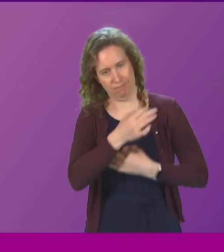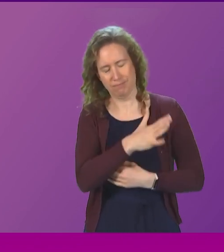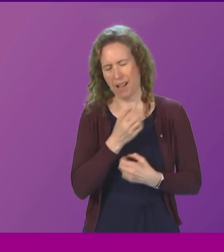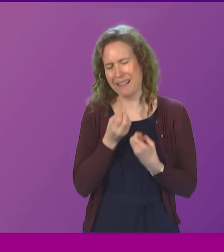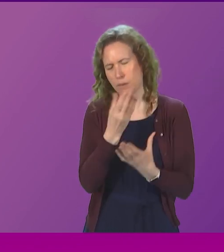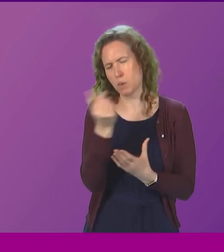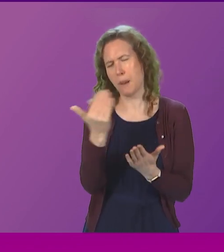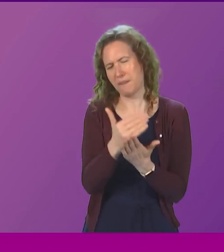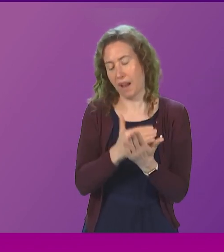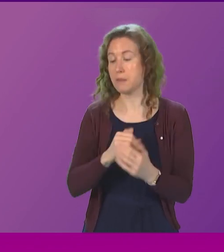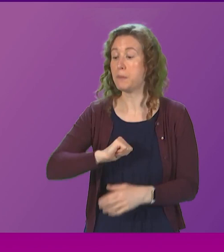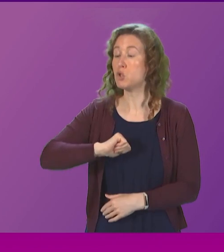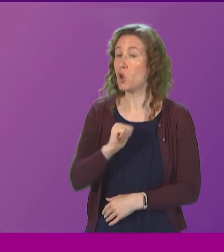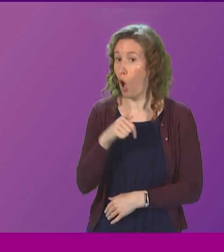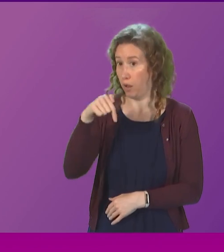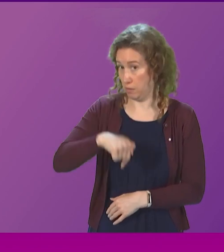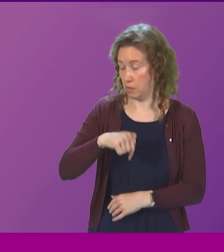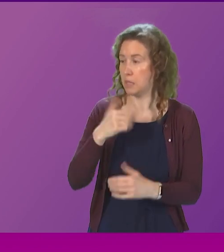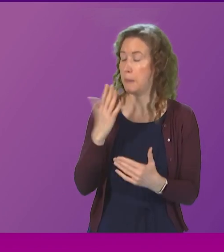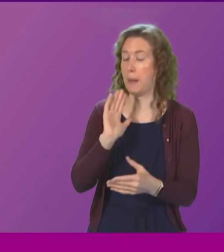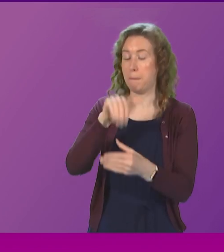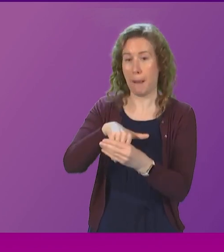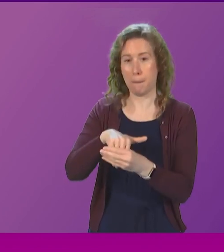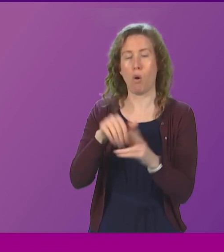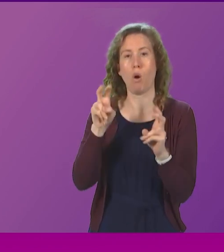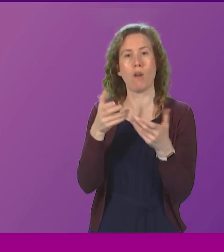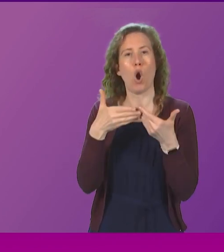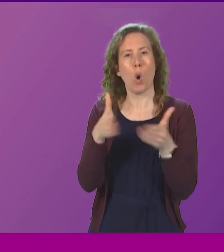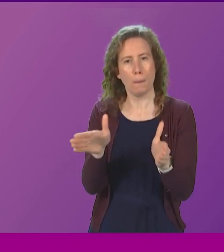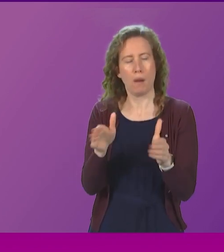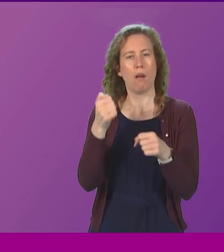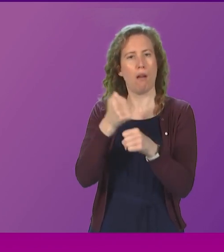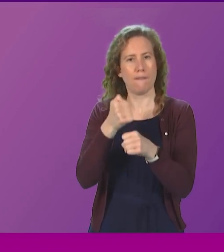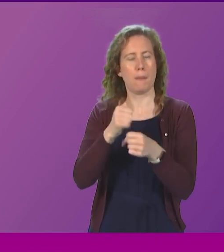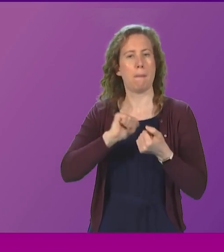Scotland has been a member of the Open Government Partnership since 2016.